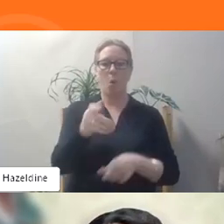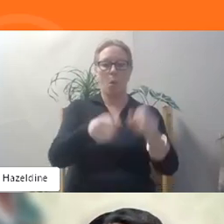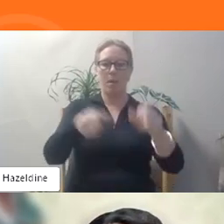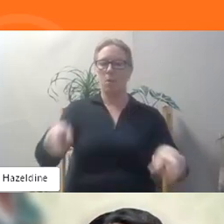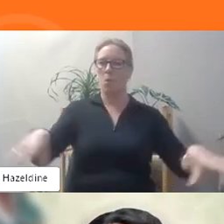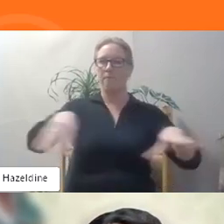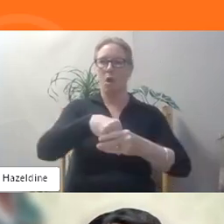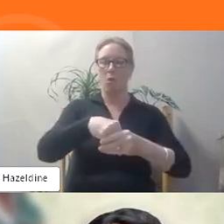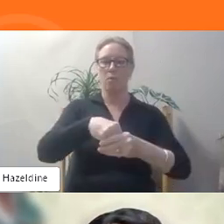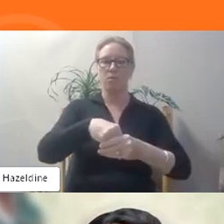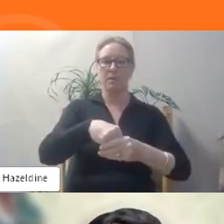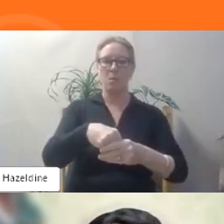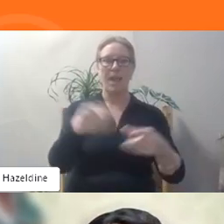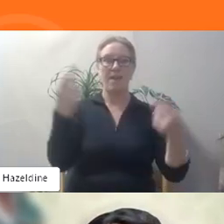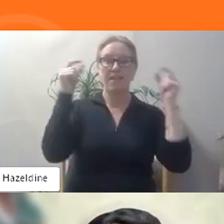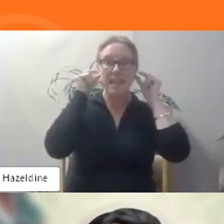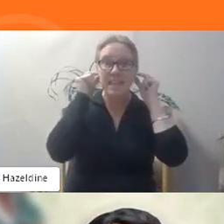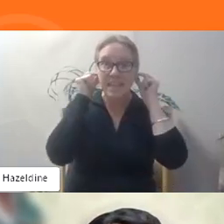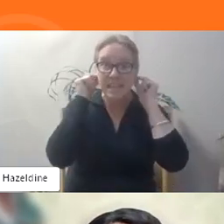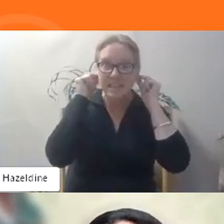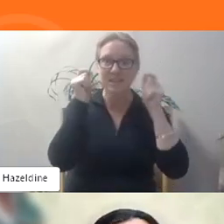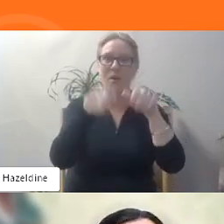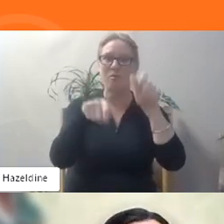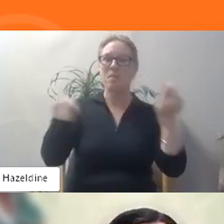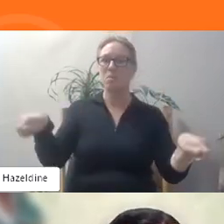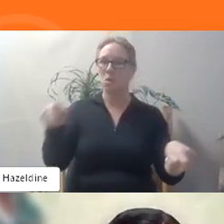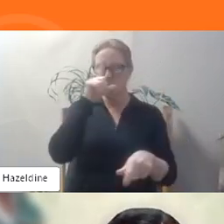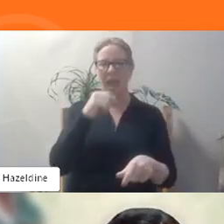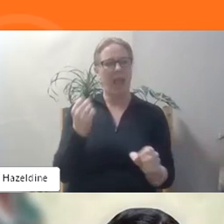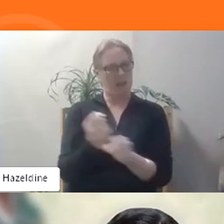we have the ears of people who can really make a difference in